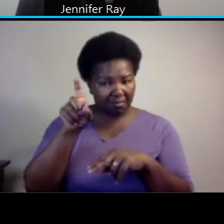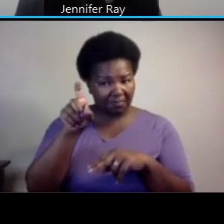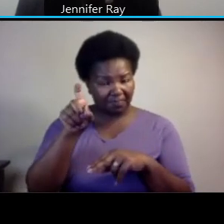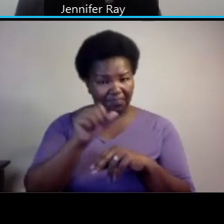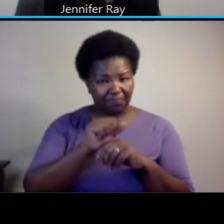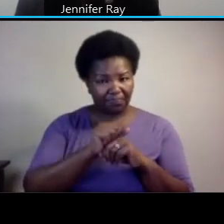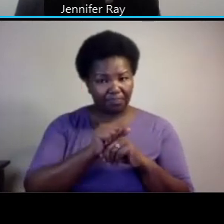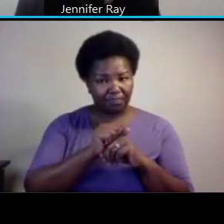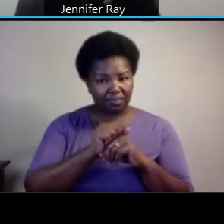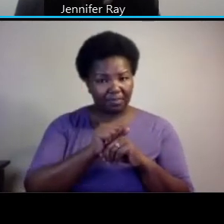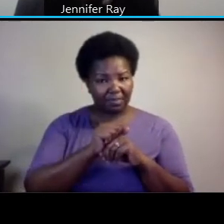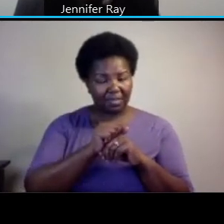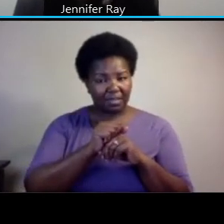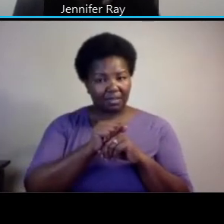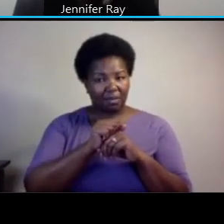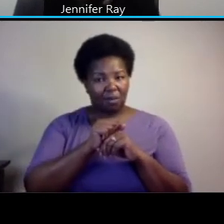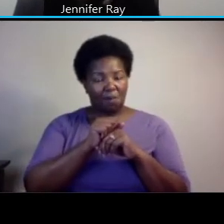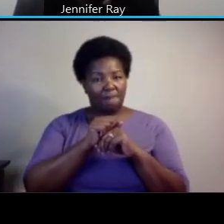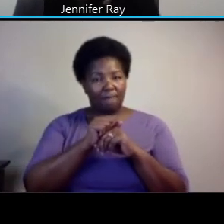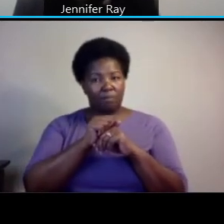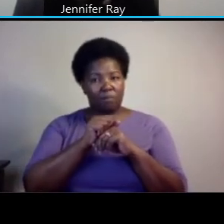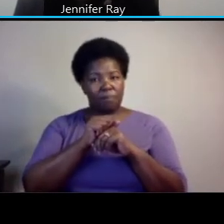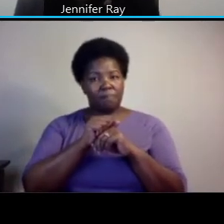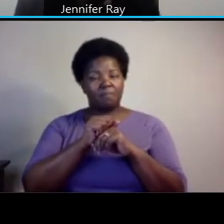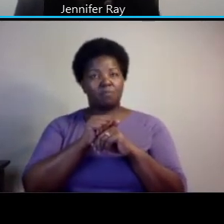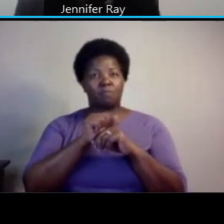and it's probably most pertinent to the the public space areas